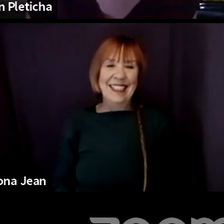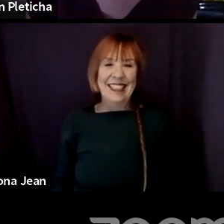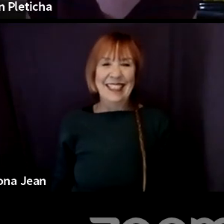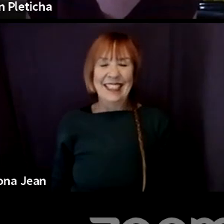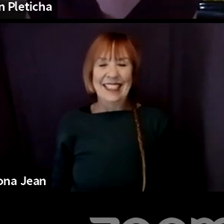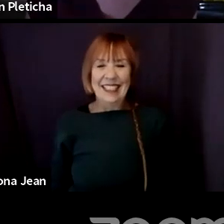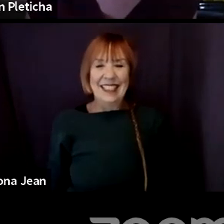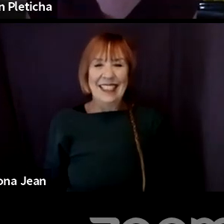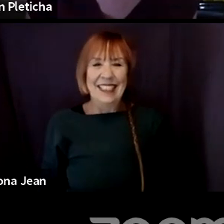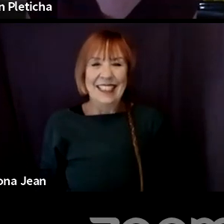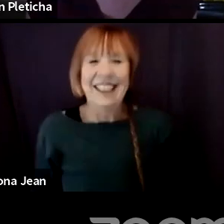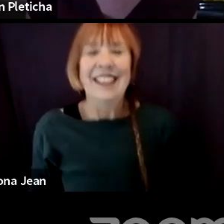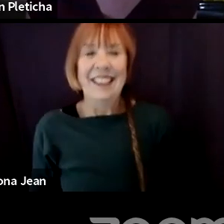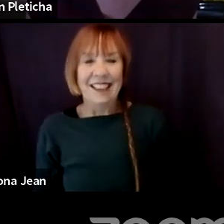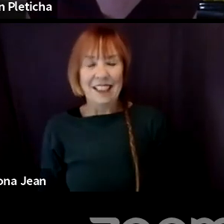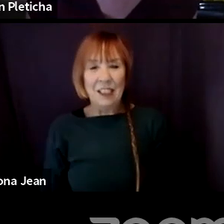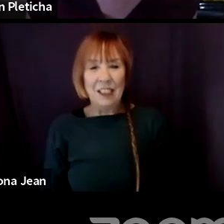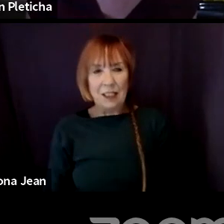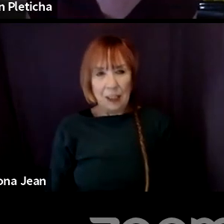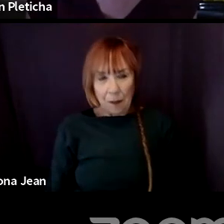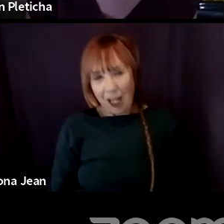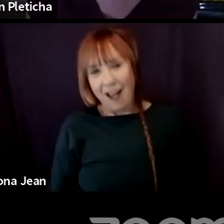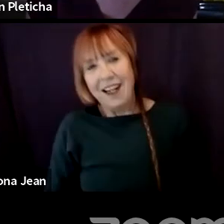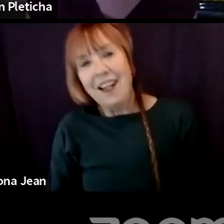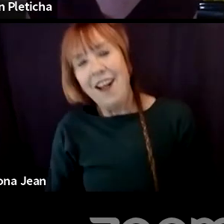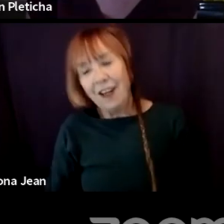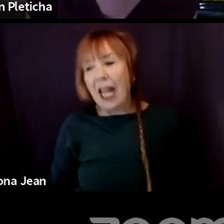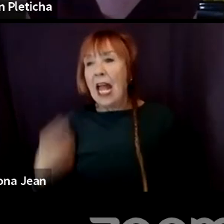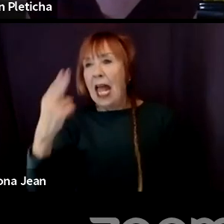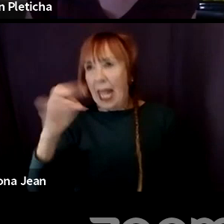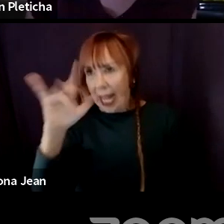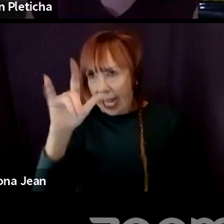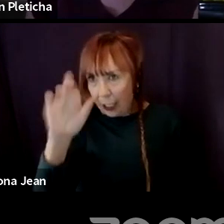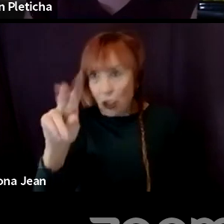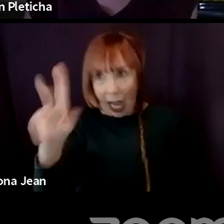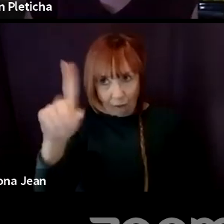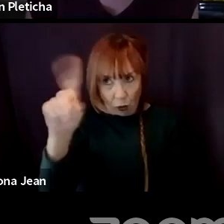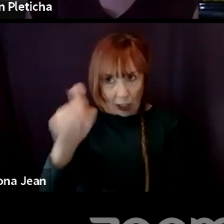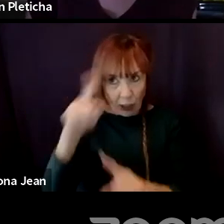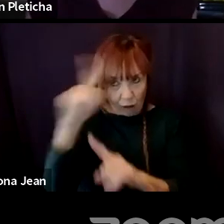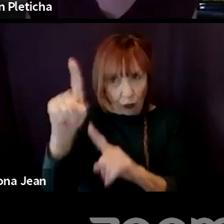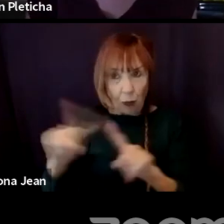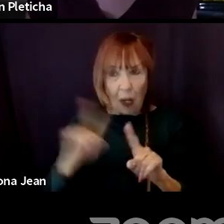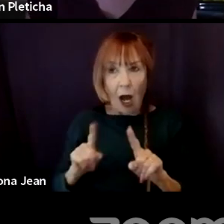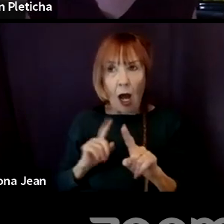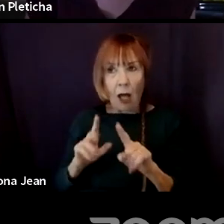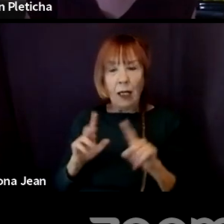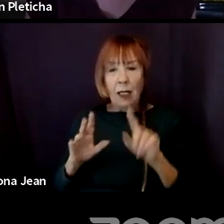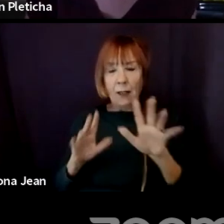Let's see here, I got a question for you. But before we do that, I just wanna talk to everybody, we got some people watching online Live right now,